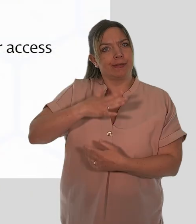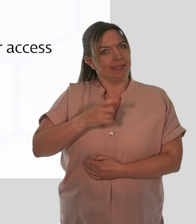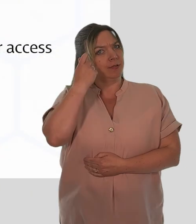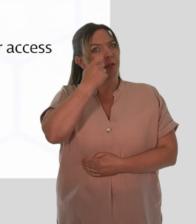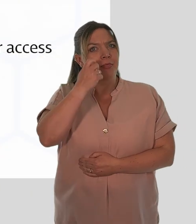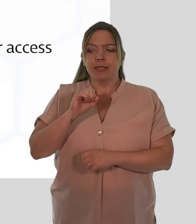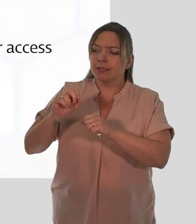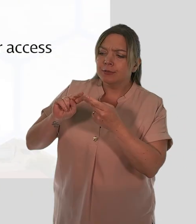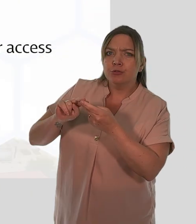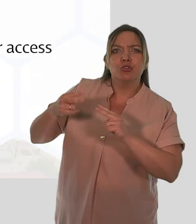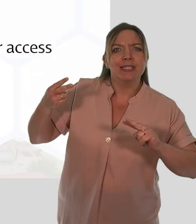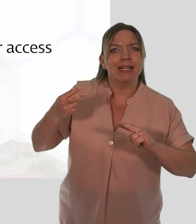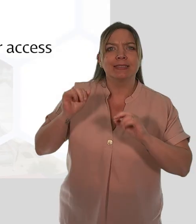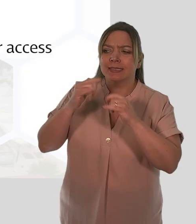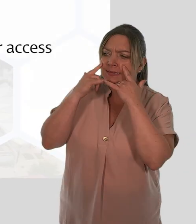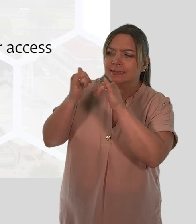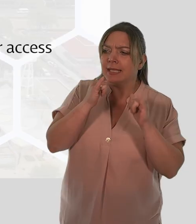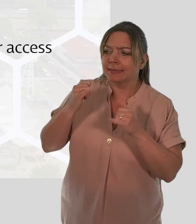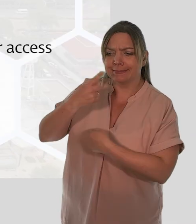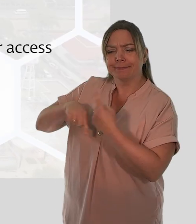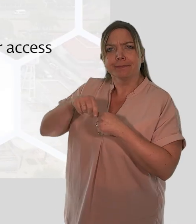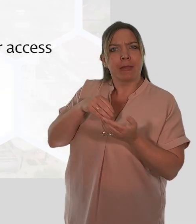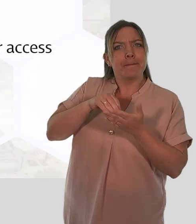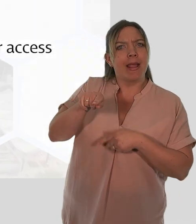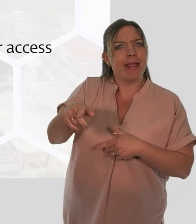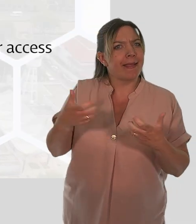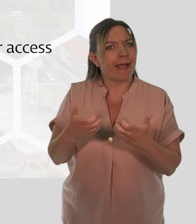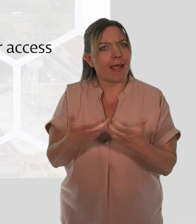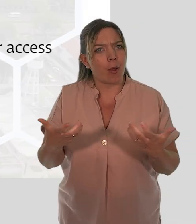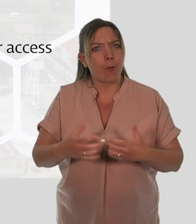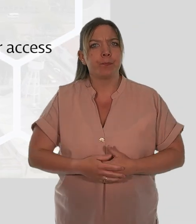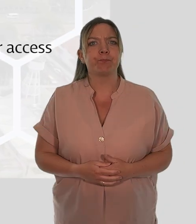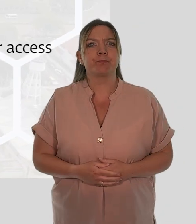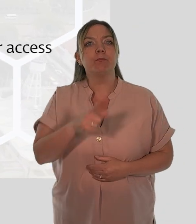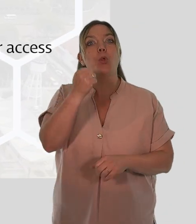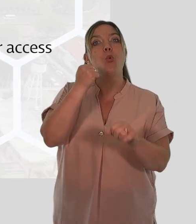and available and emerging treatments, and also support is needed for tailored